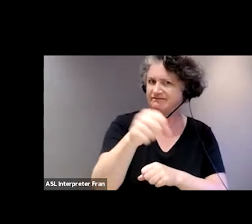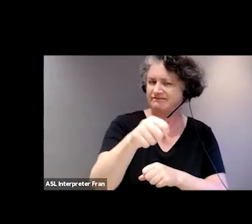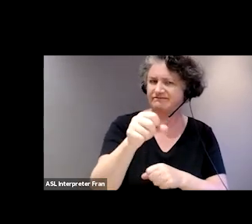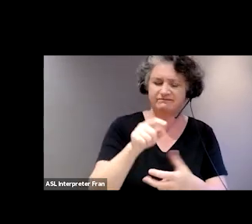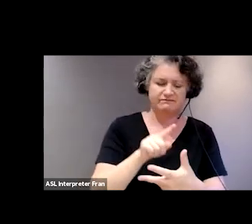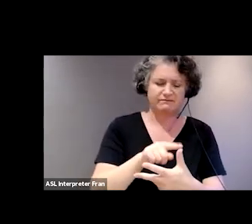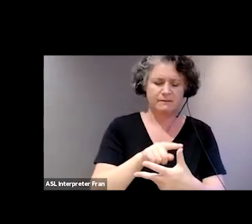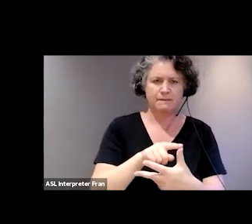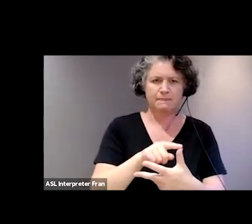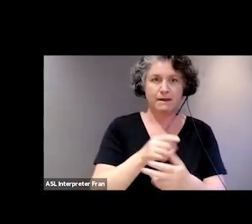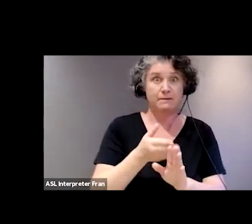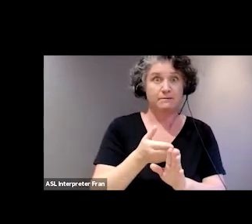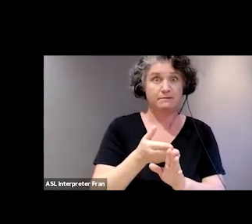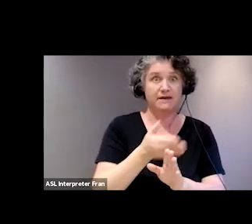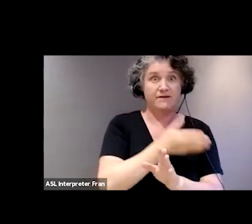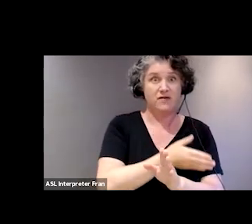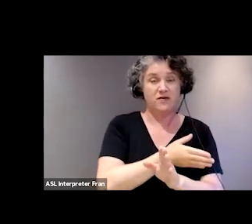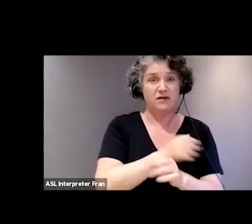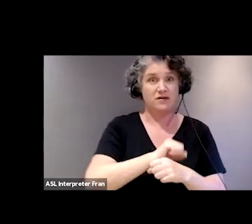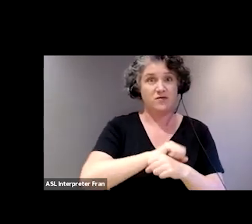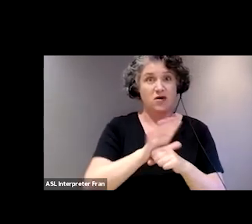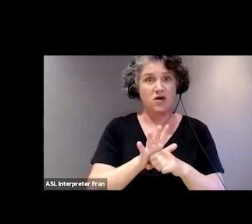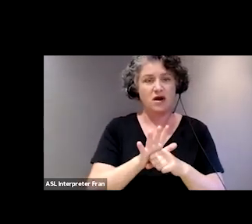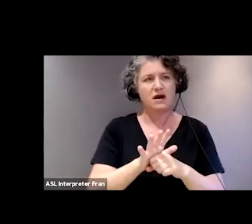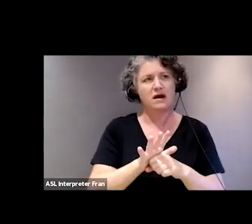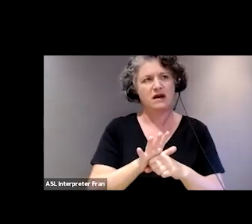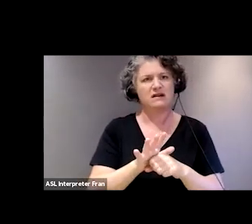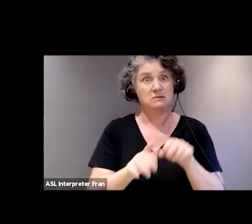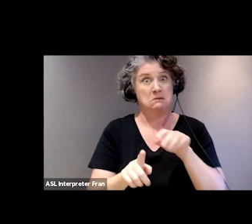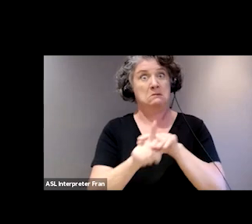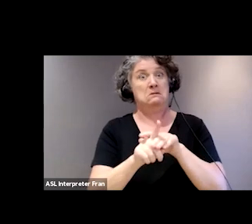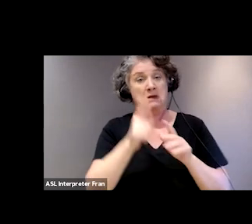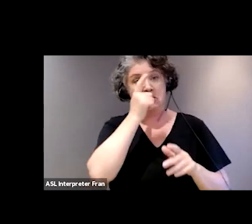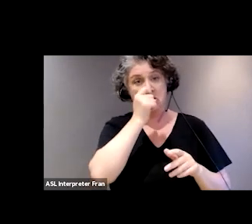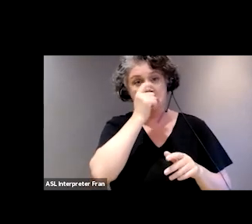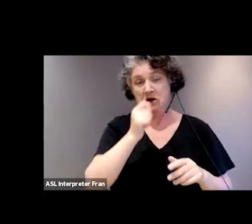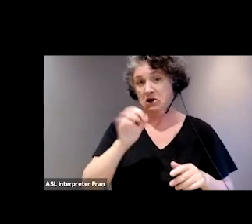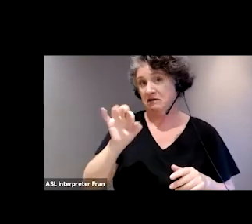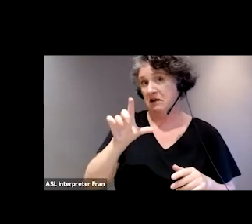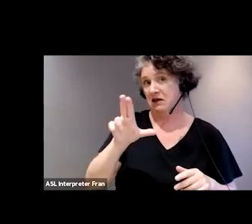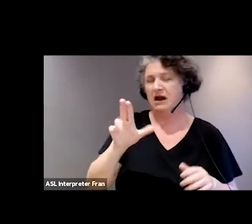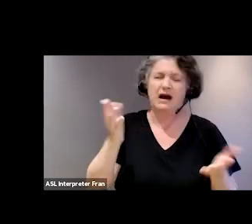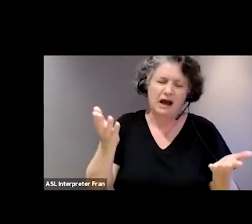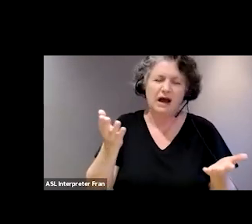» JENNIFER MORIN: Just taking a look at the chart